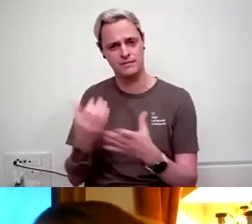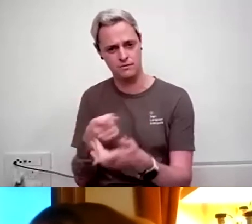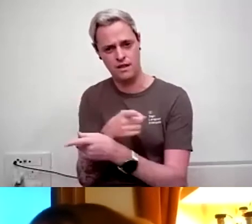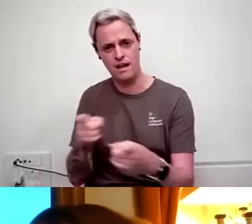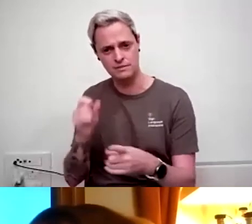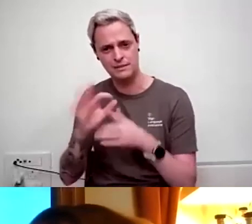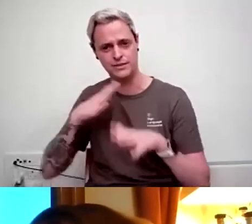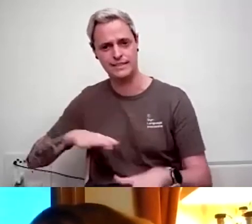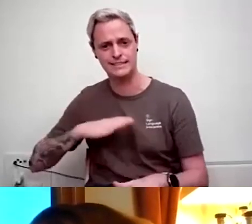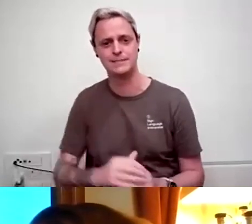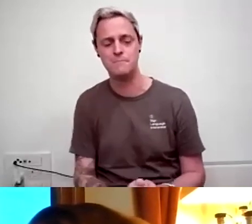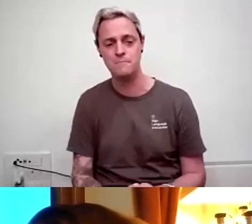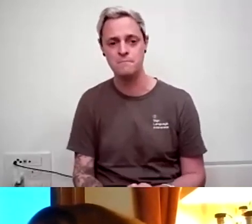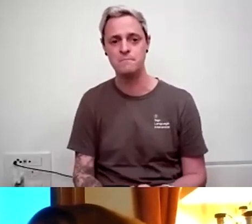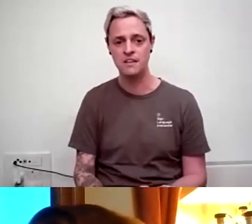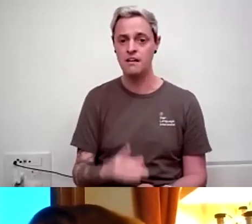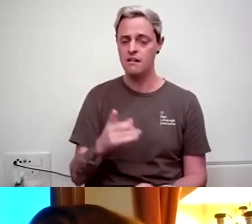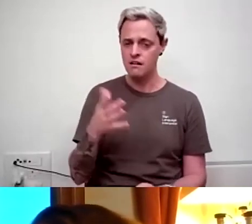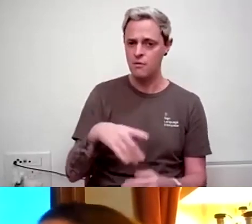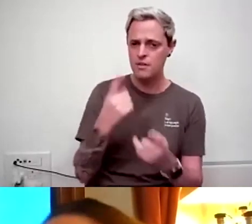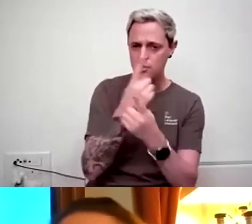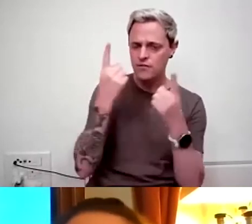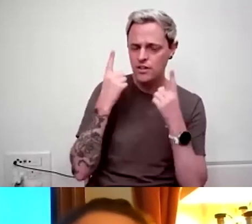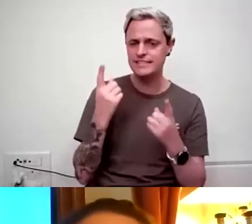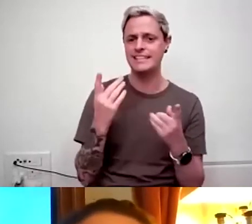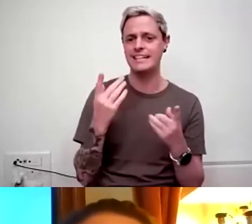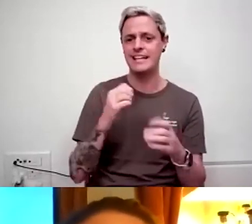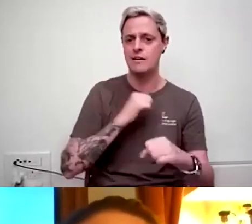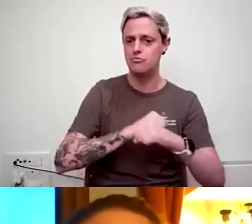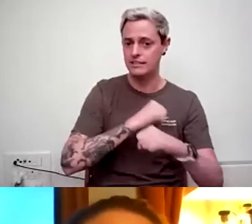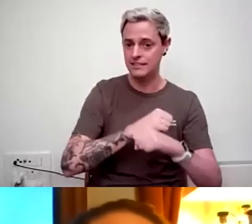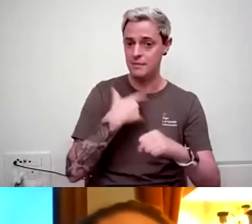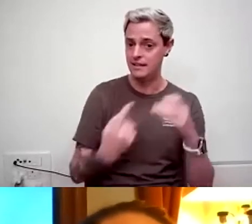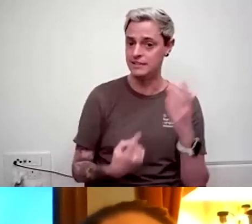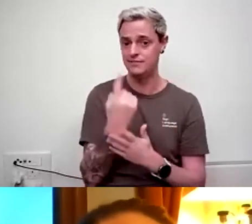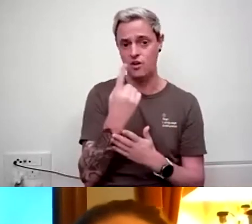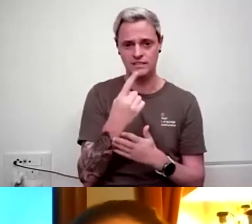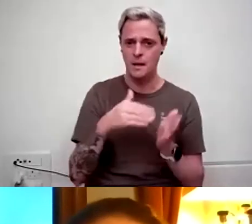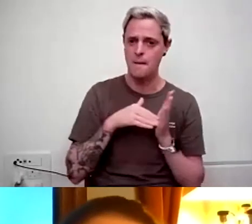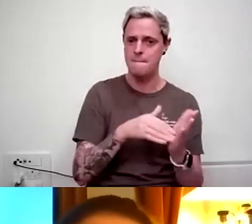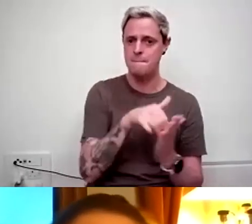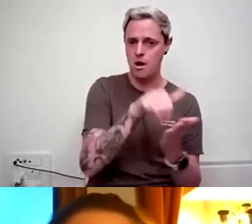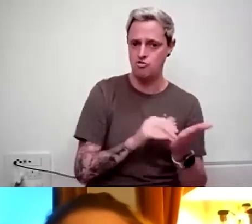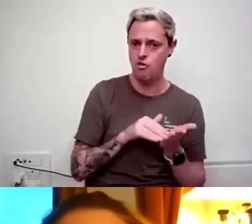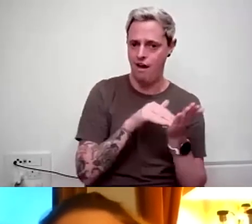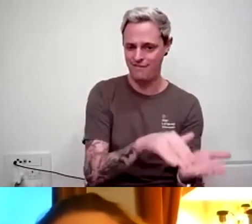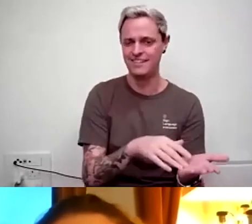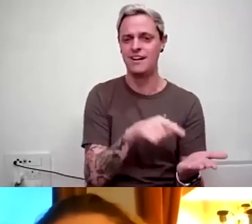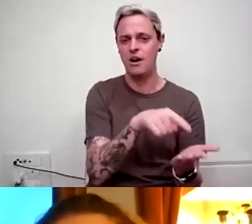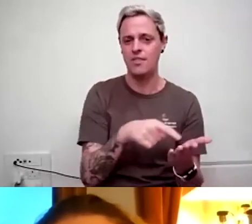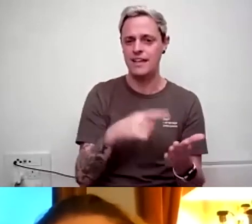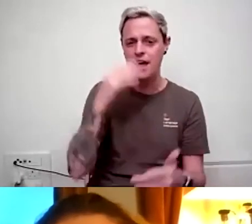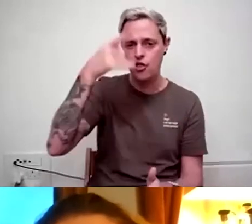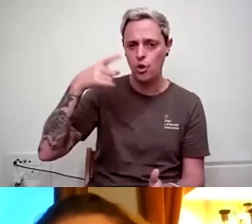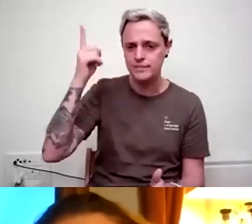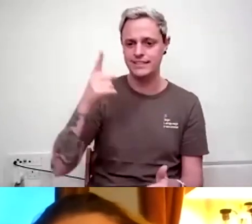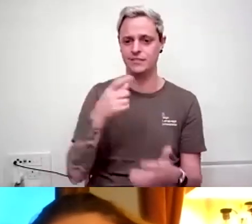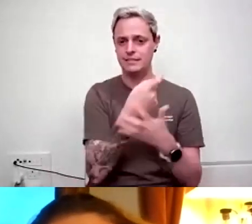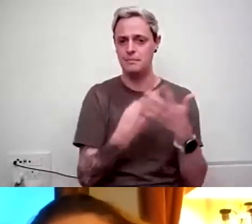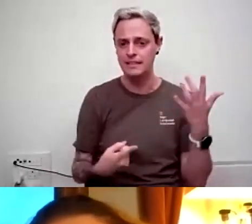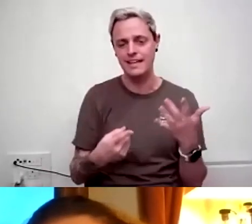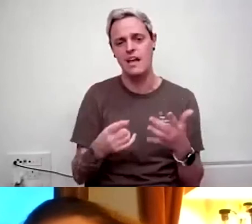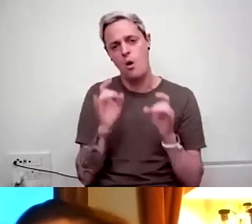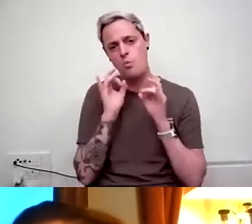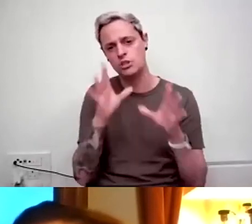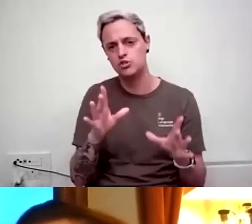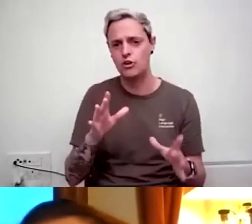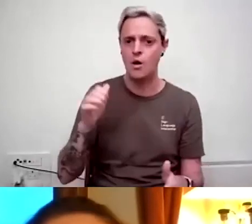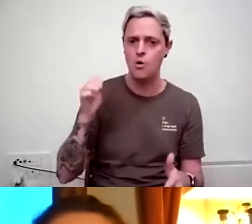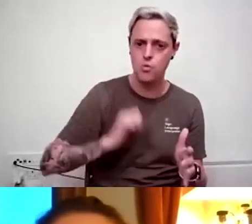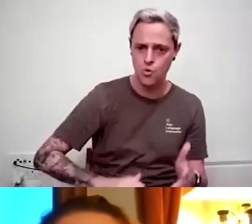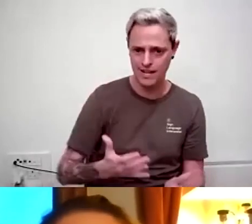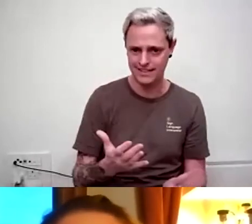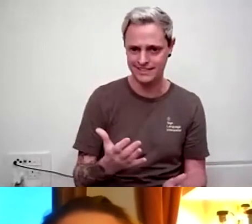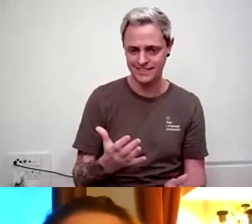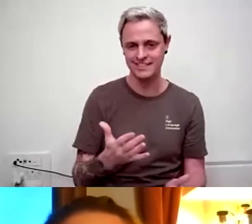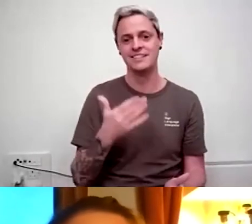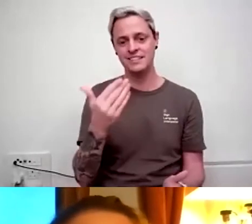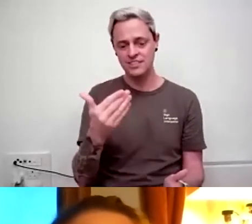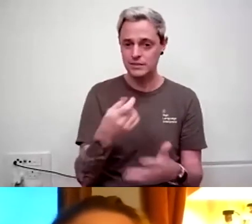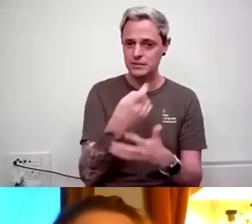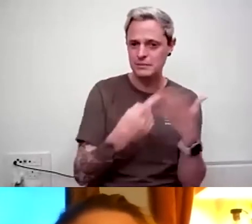Baylor University Press has recently released his first full-length monograph on the theology of disability 'Wondrously Wounded: Theology, Disability and the Body of Christ.'